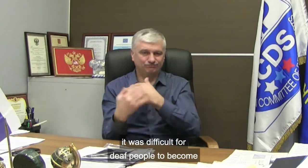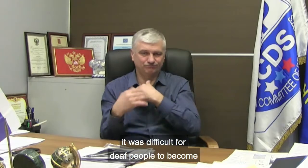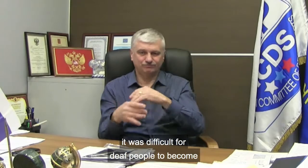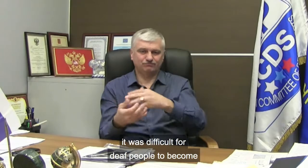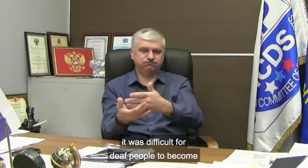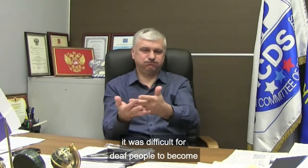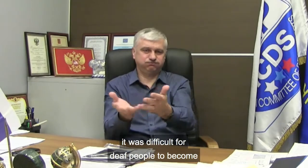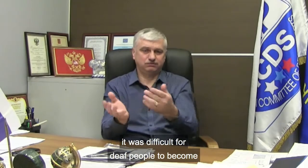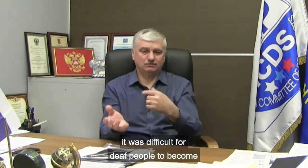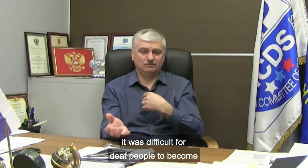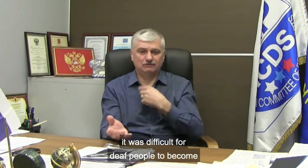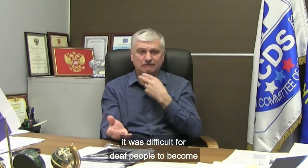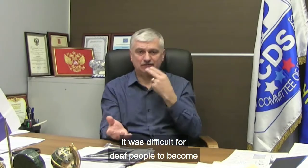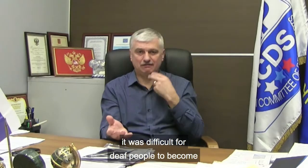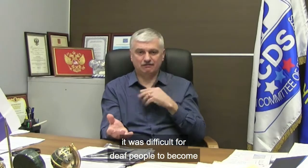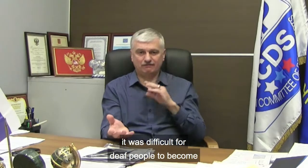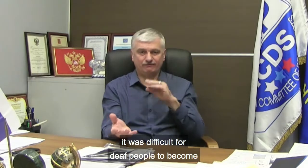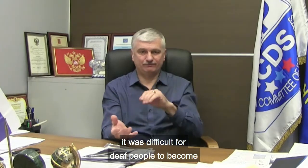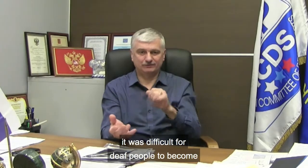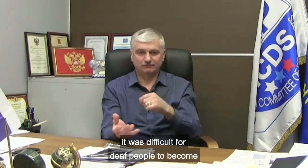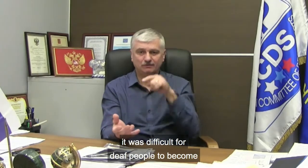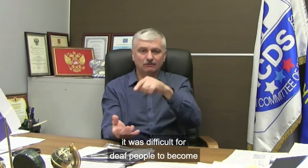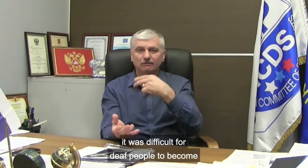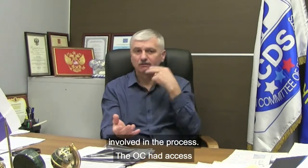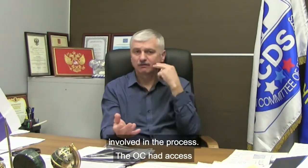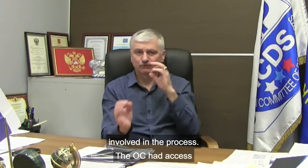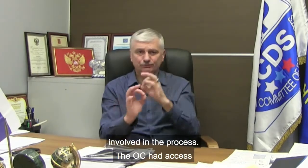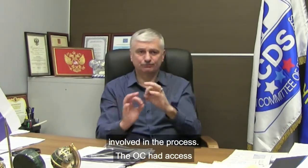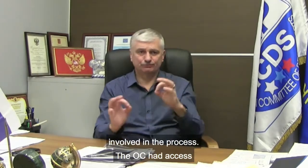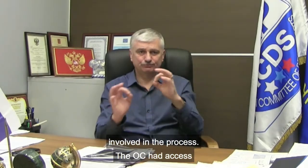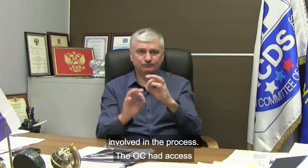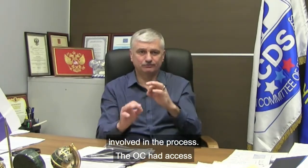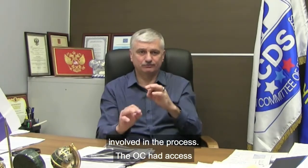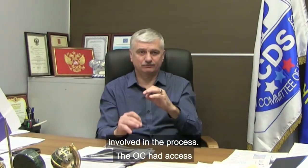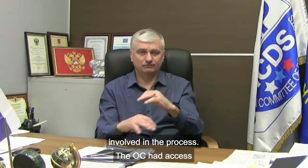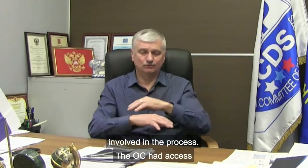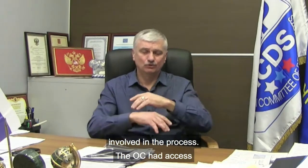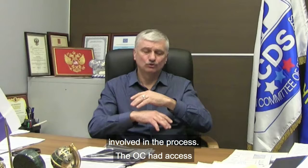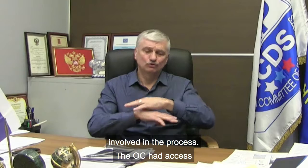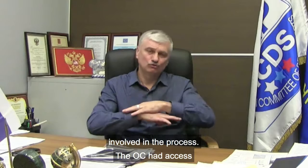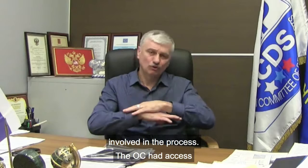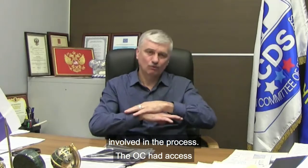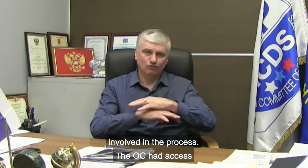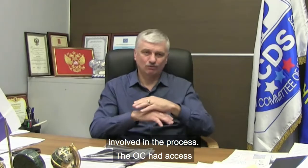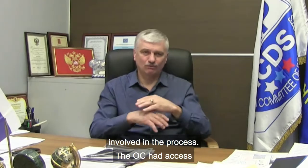it was difficult for deaf people to become involved in the process. The OC had access